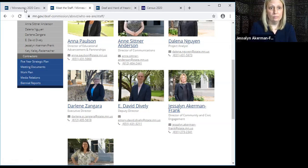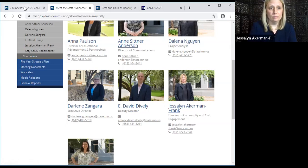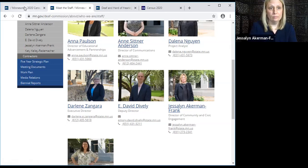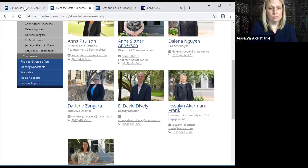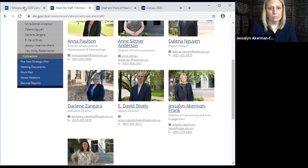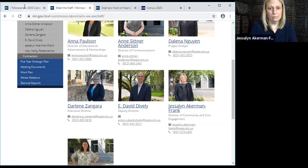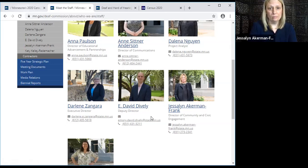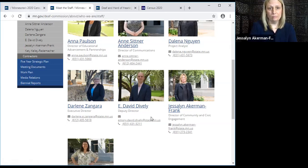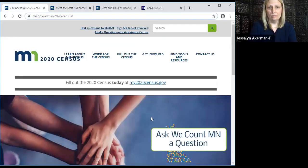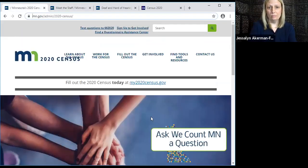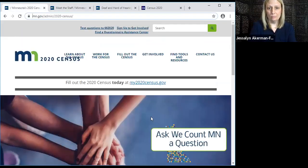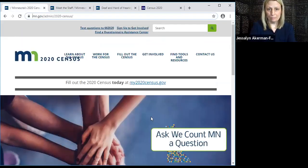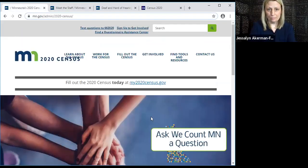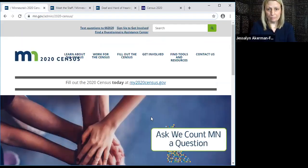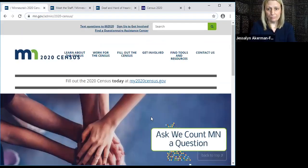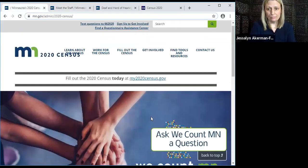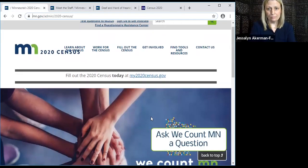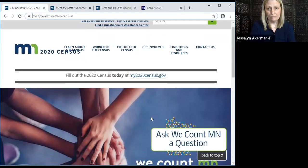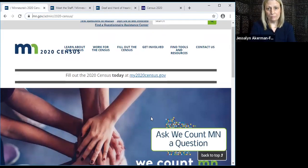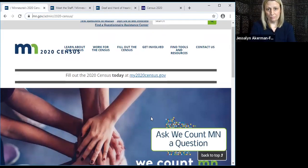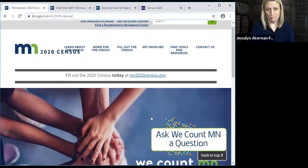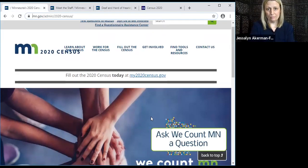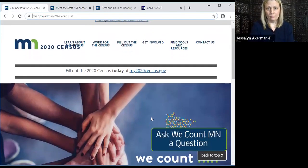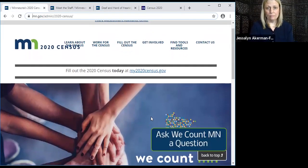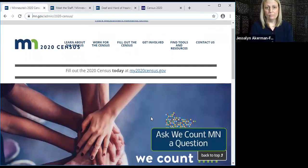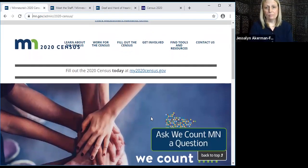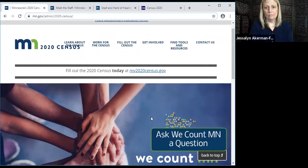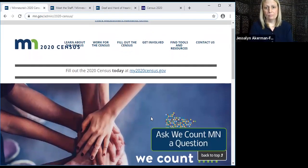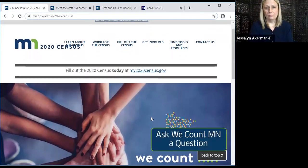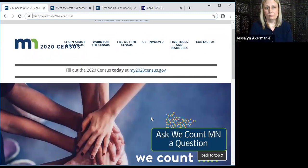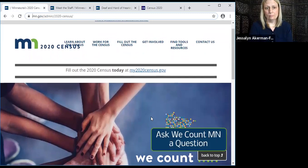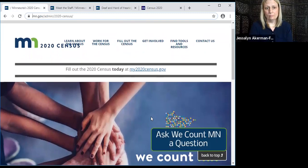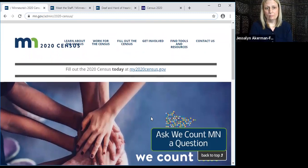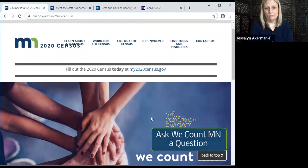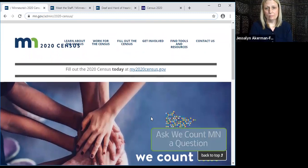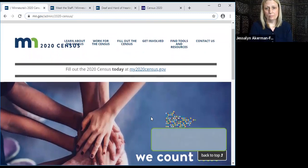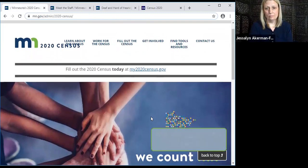our direct contact there as well. So if you have any, if you have any questions about